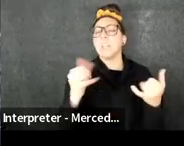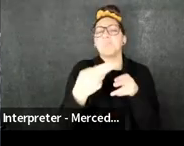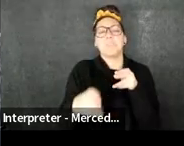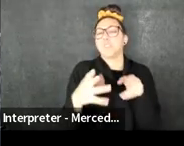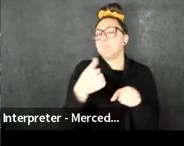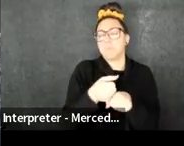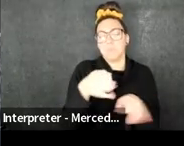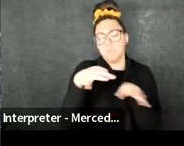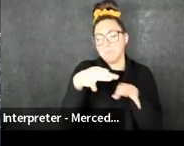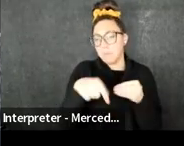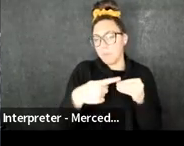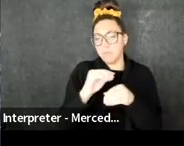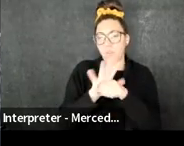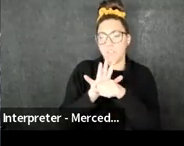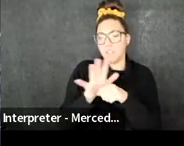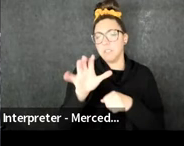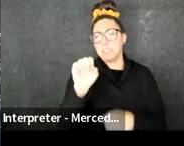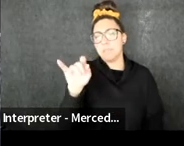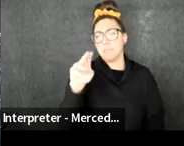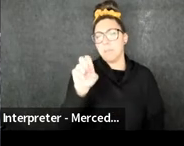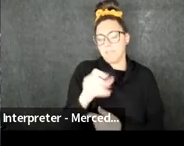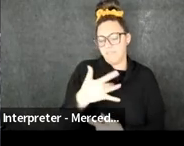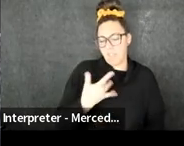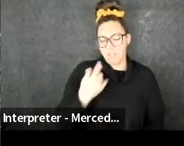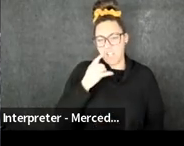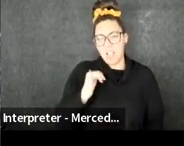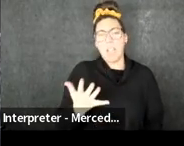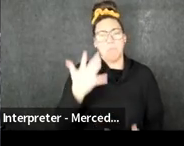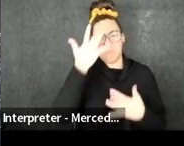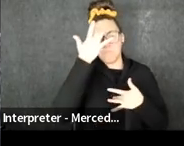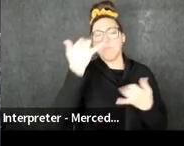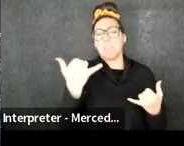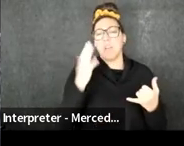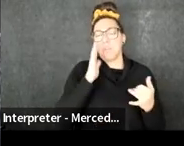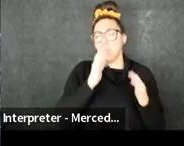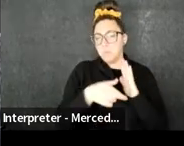in regards to COVID and the symptoms. And the first I want to go over just basically are the science.